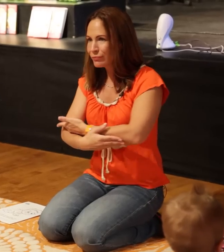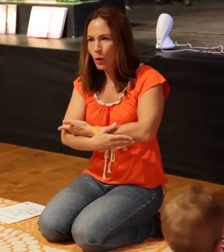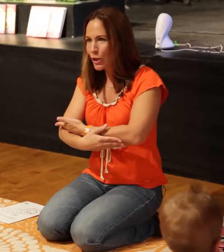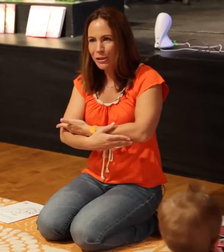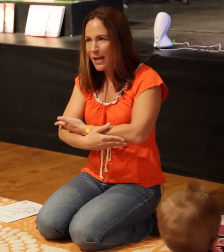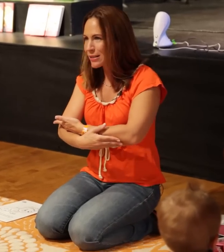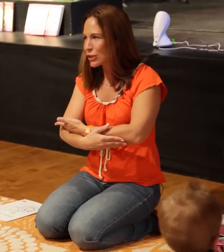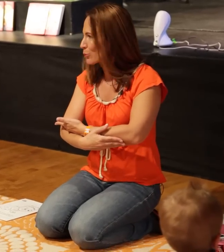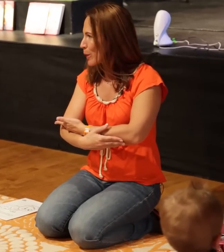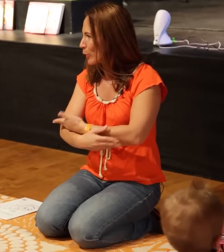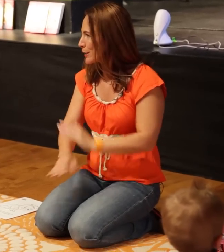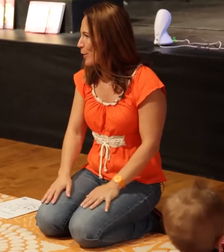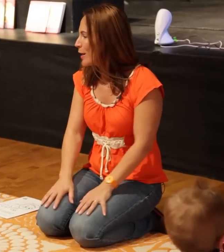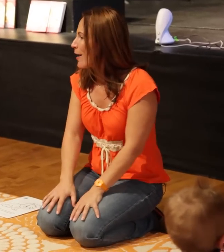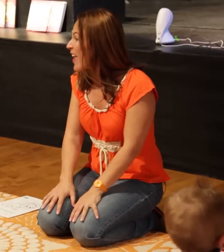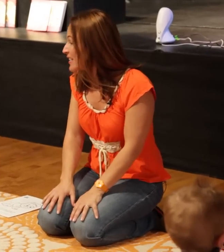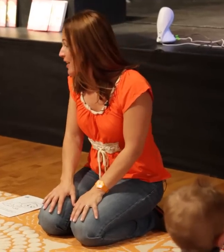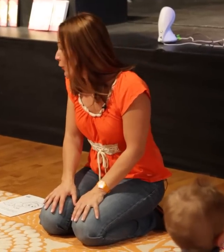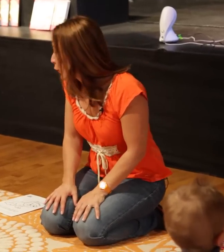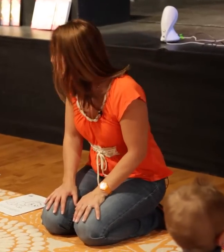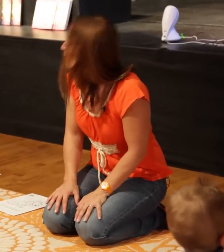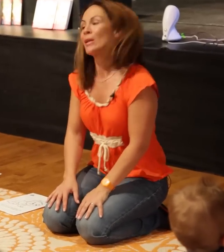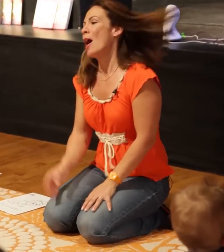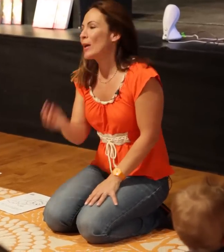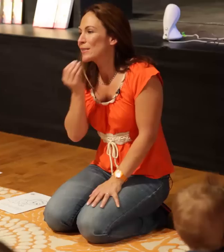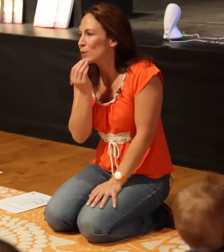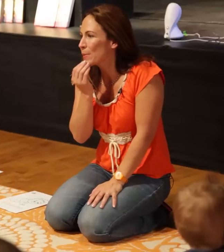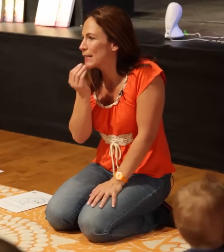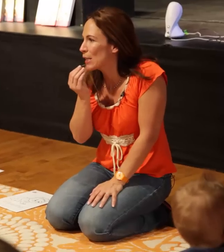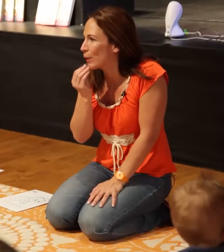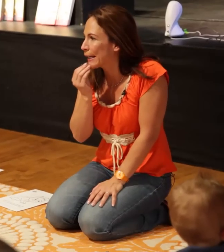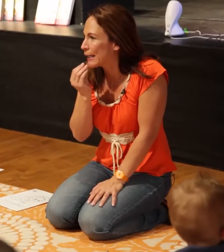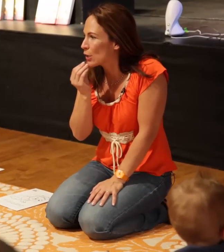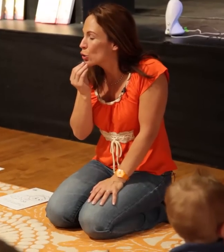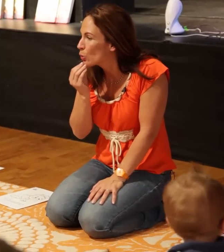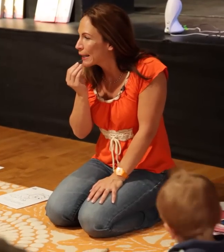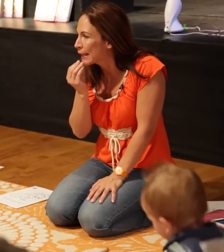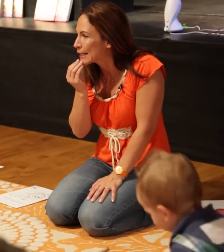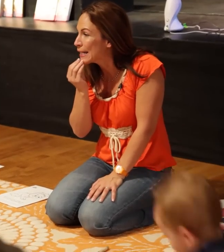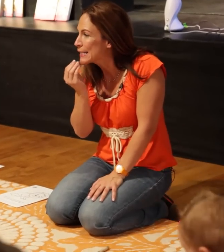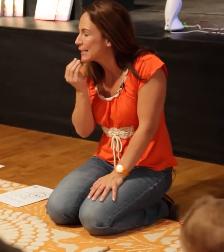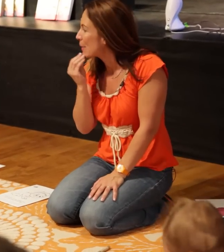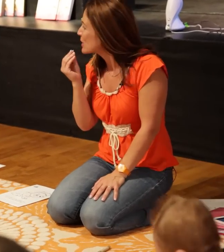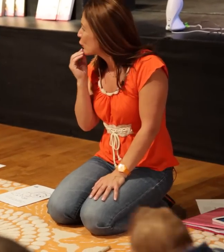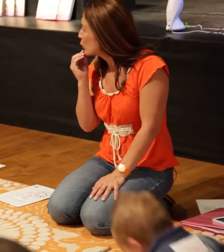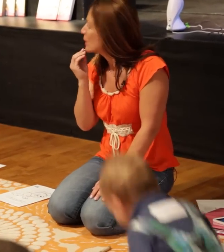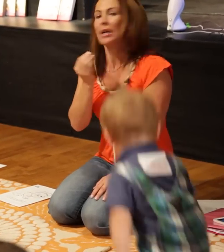No questions asked. They just remember it. So that's there for you. So some things that we eat. Can you show me EAT? EAT is the same as FOOD